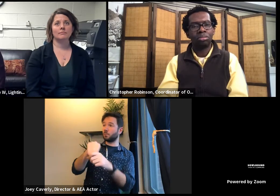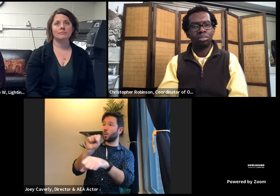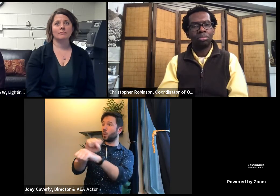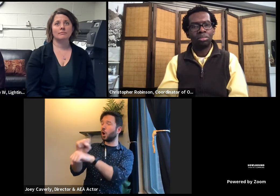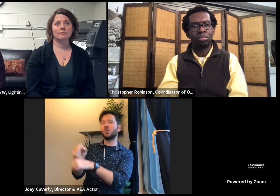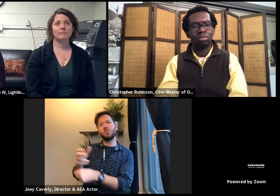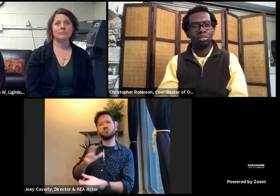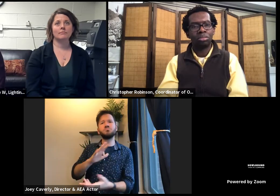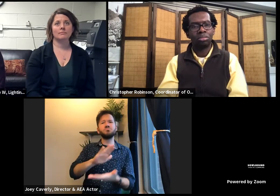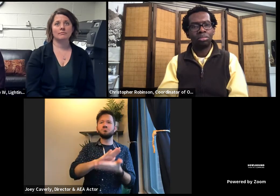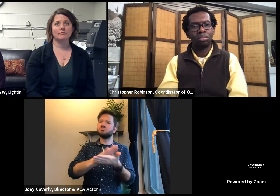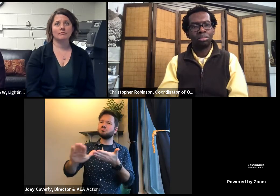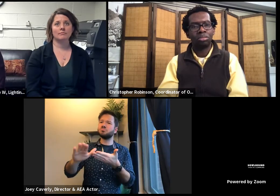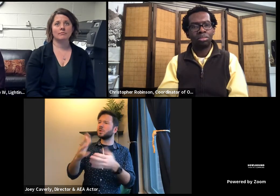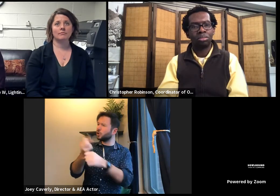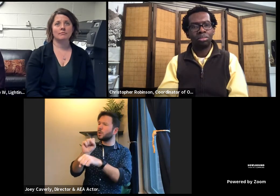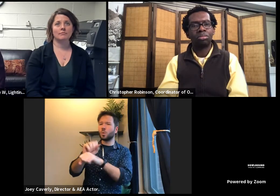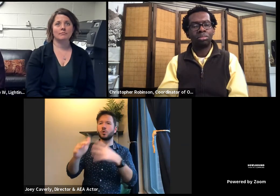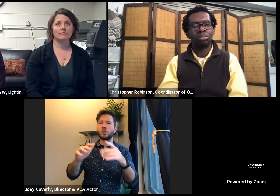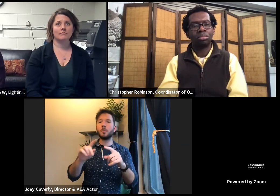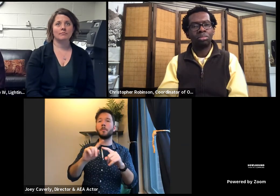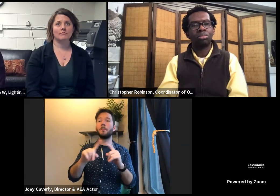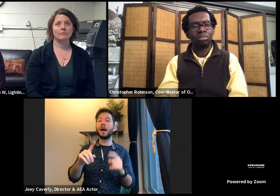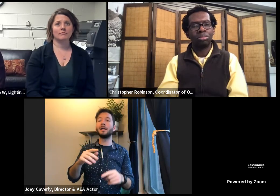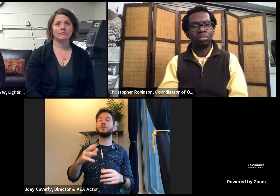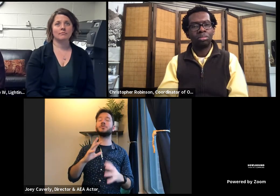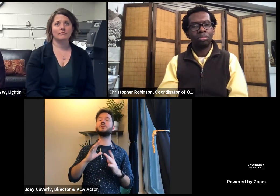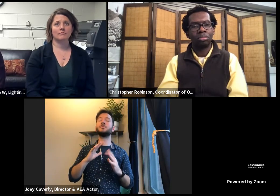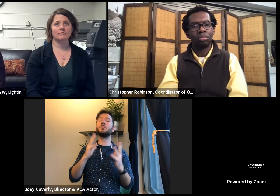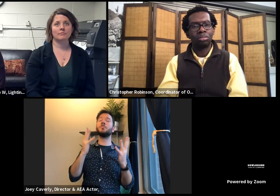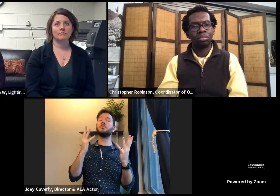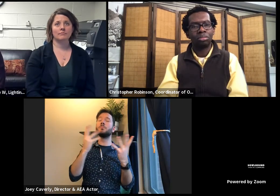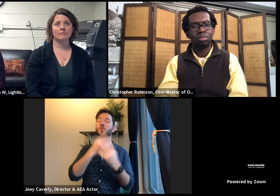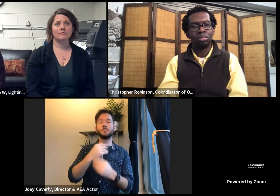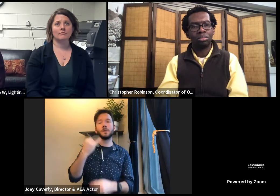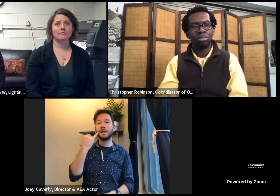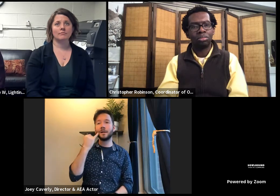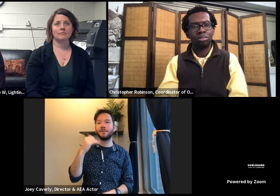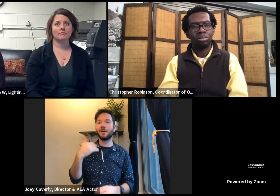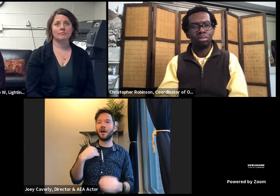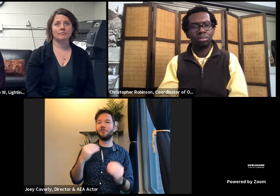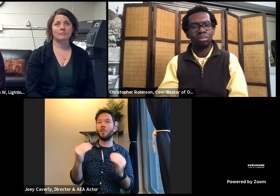or I have a friend who's the only one in an entire collaborative processes staff,